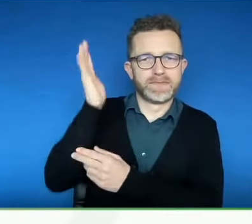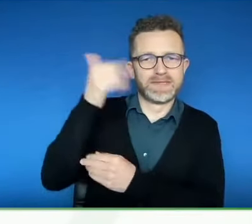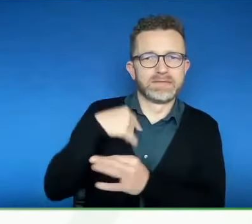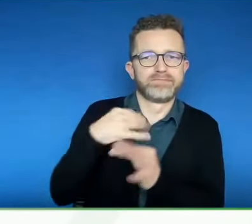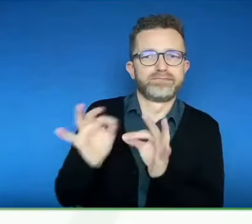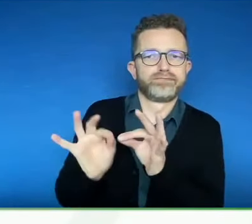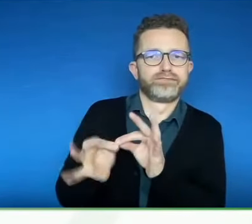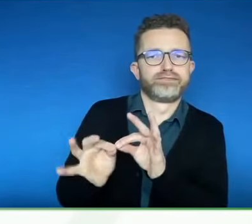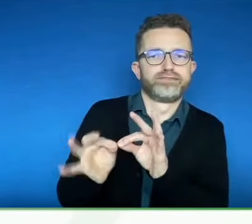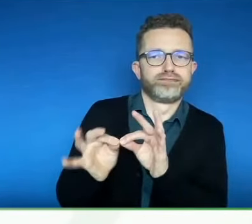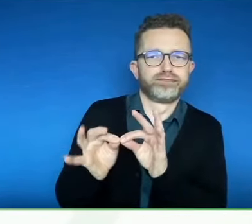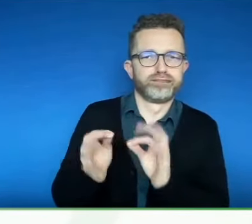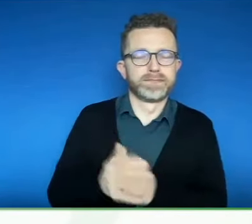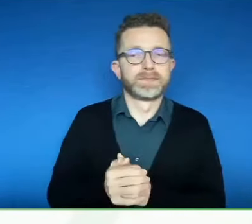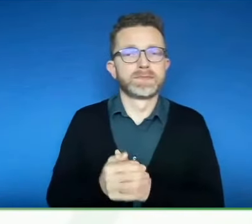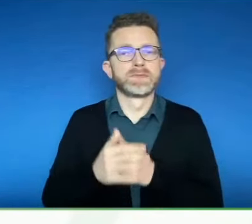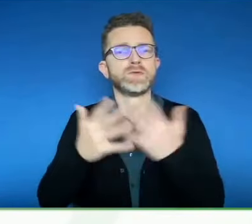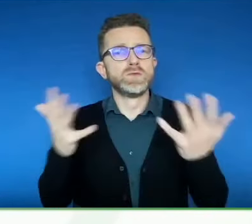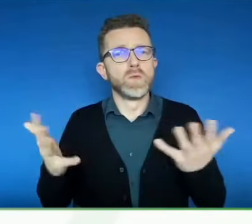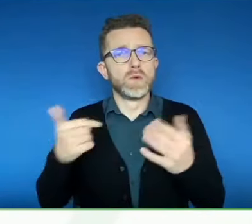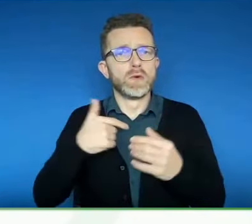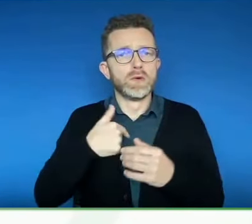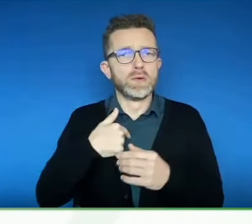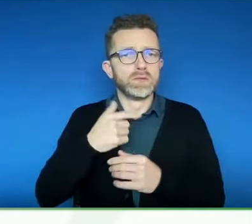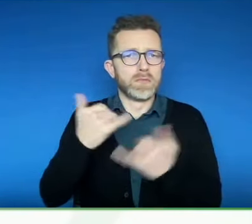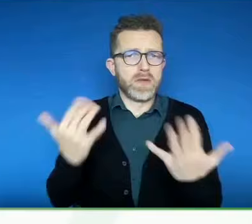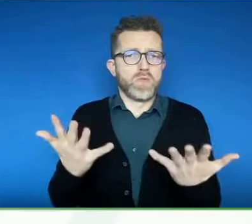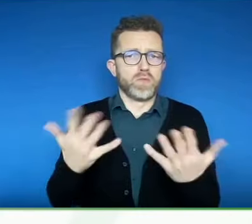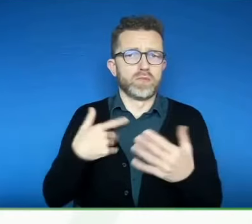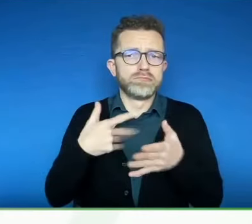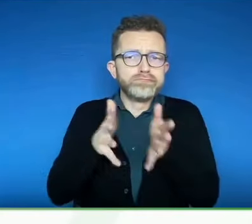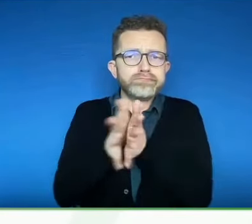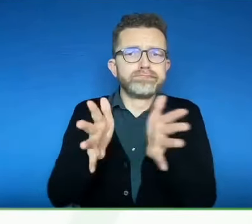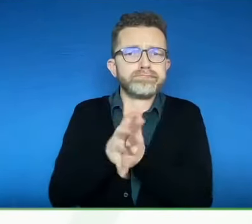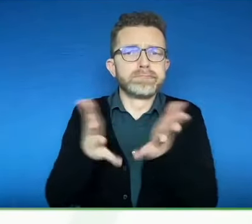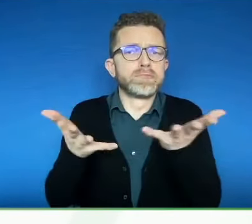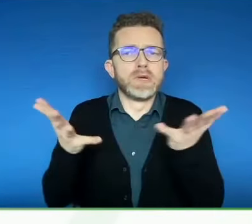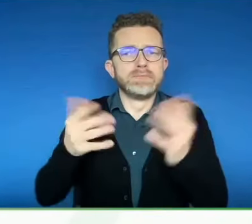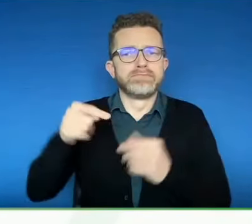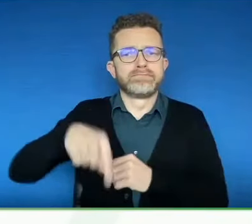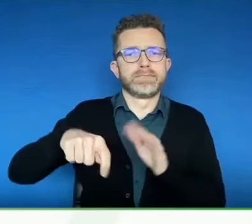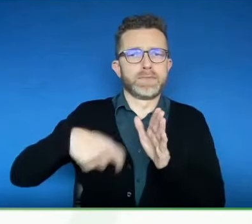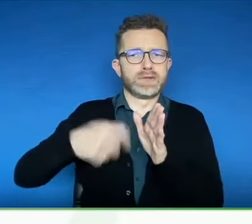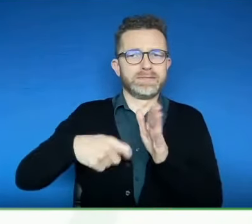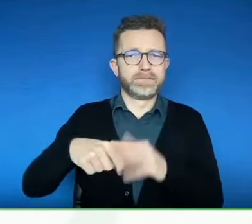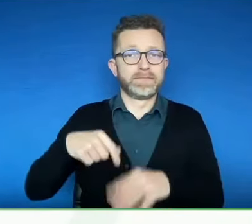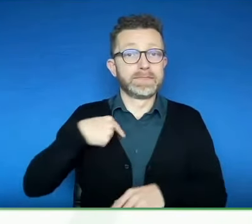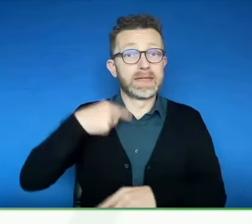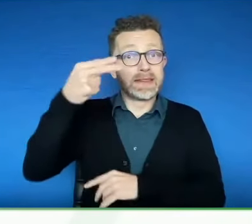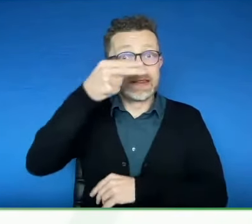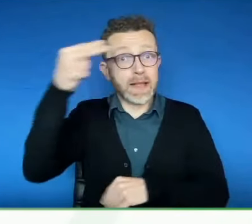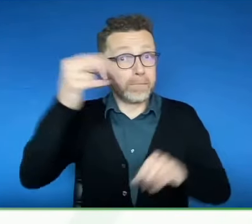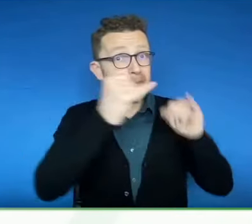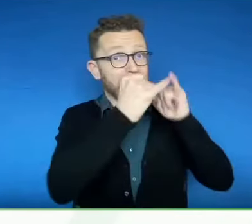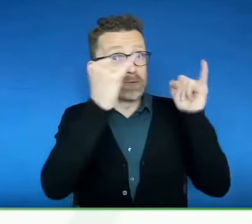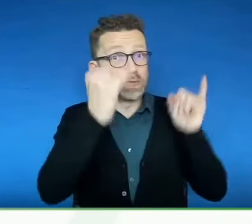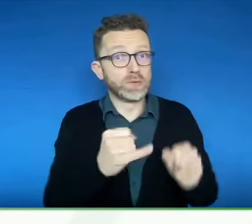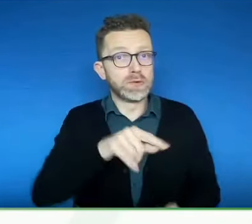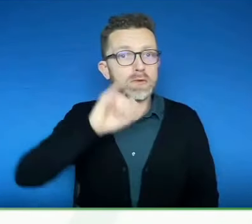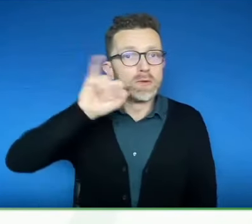disabilities and also within the autism spectrum disorder and some other rare diseases.